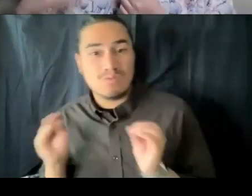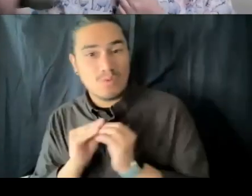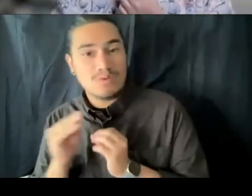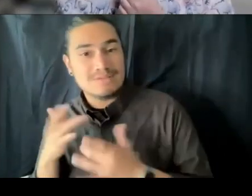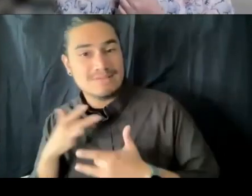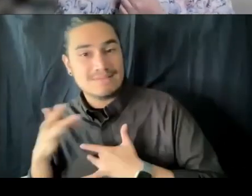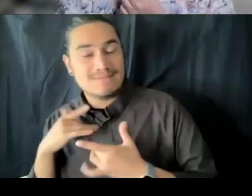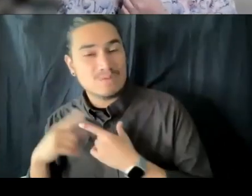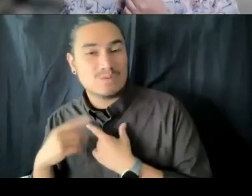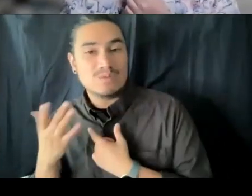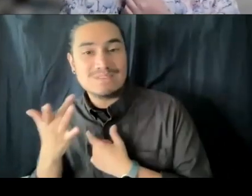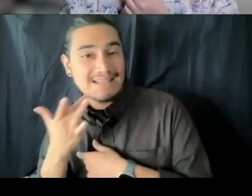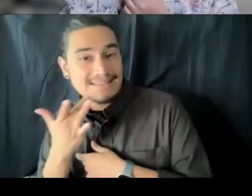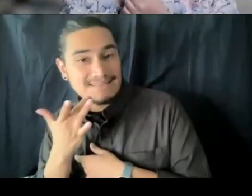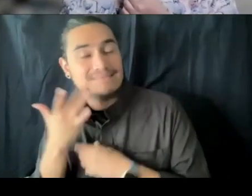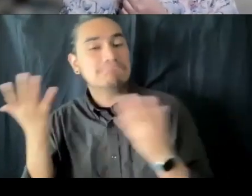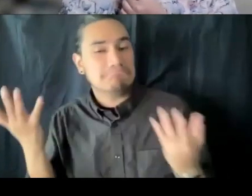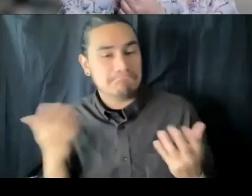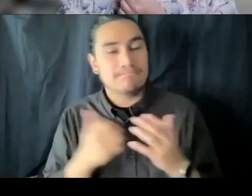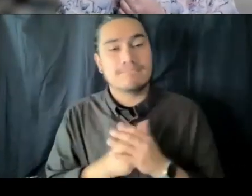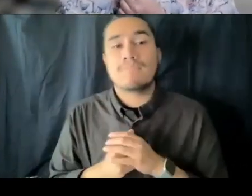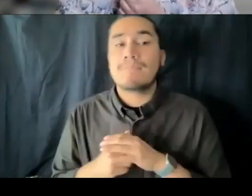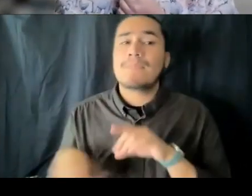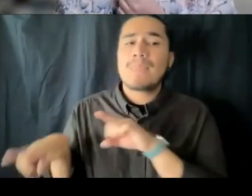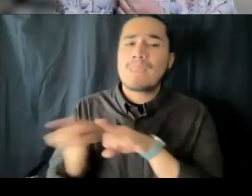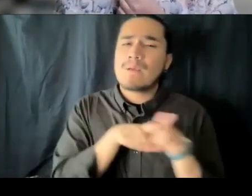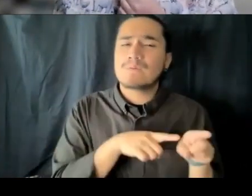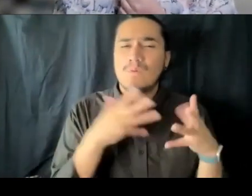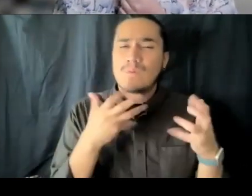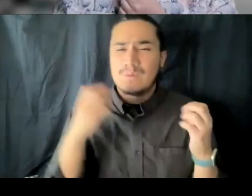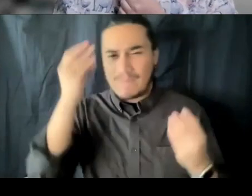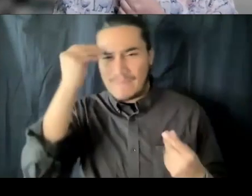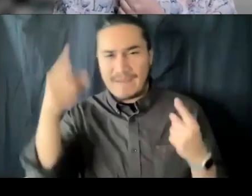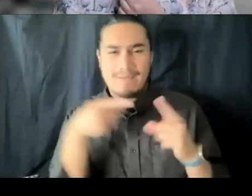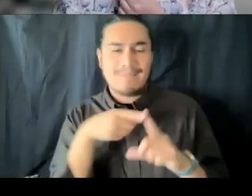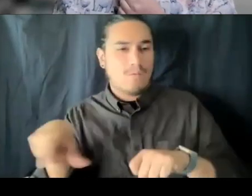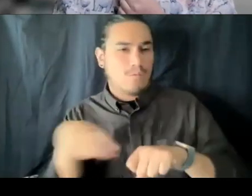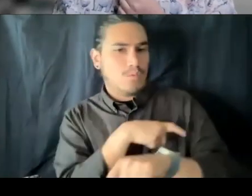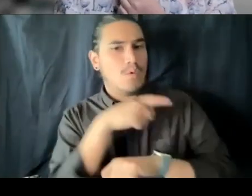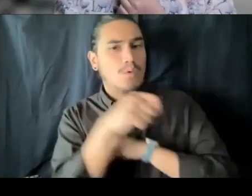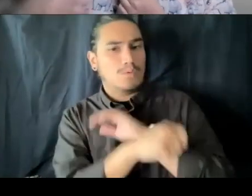Then we also look at short and long-term crisis. So this could be, you know,